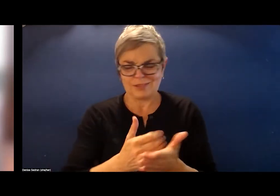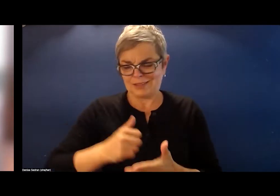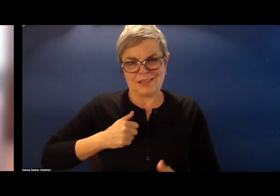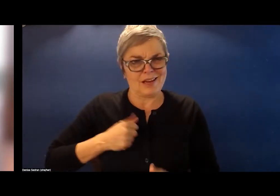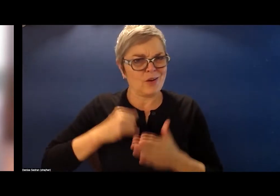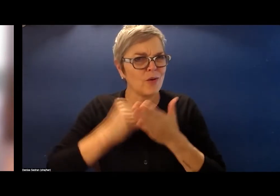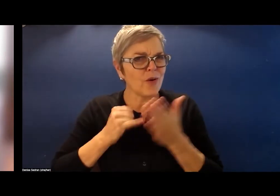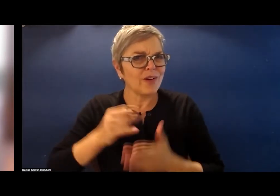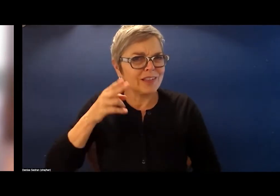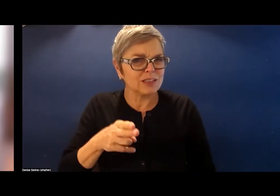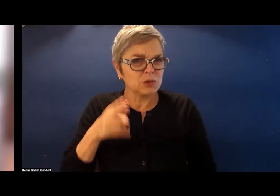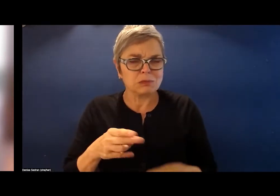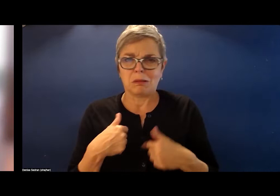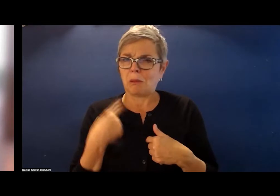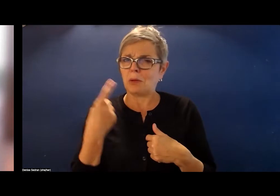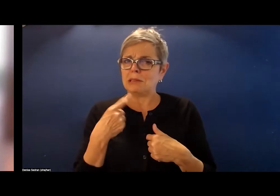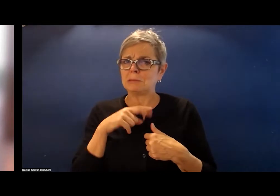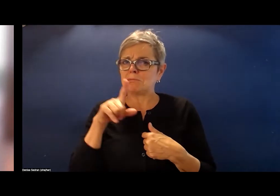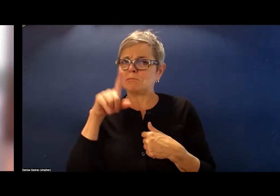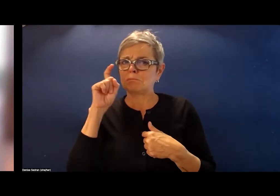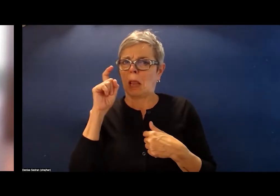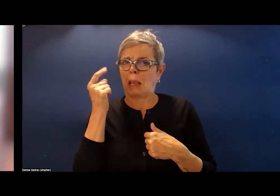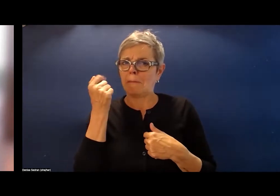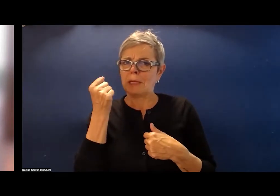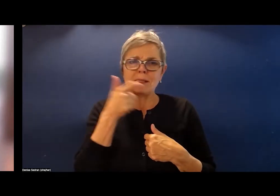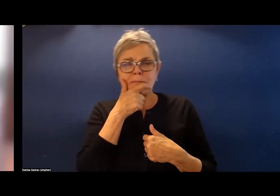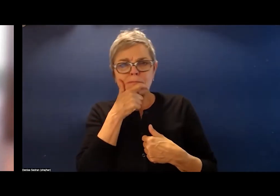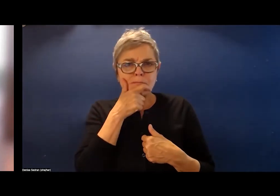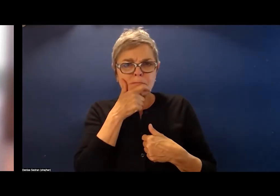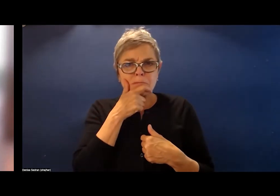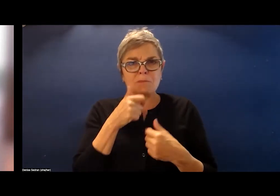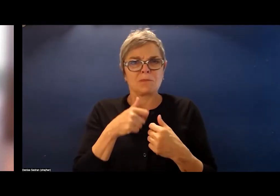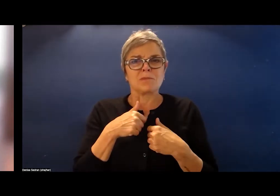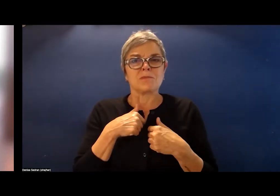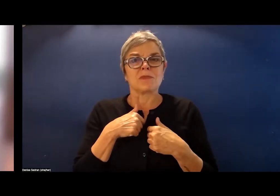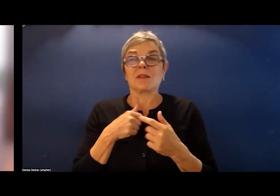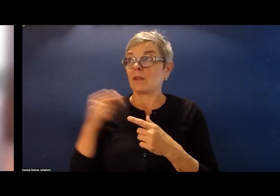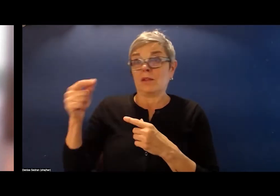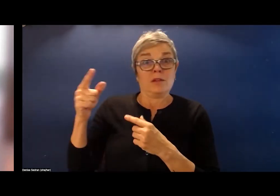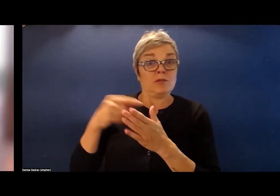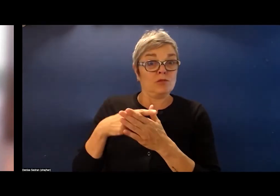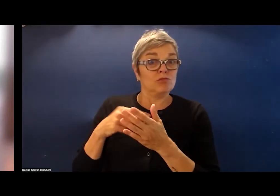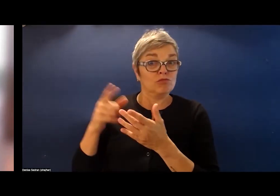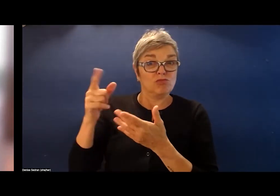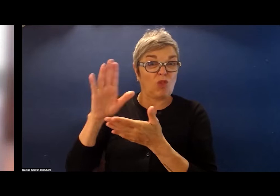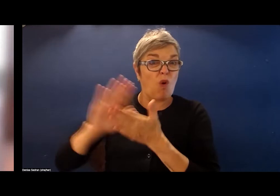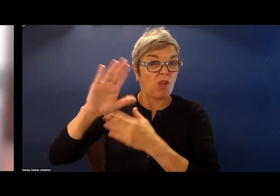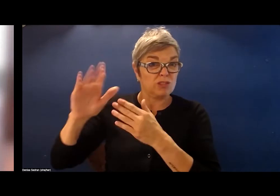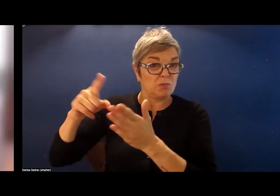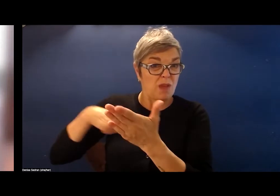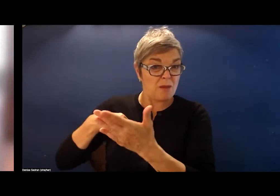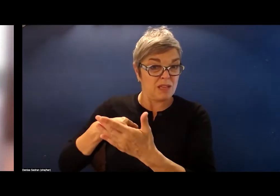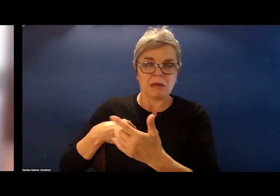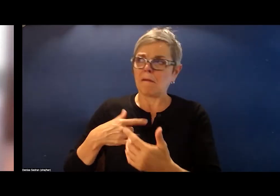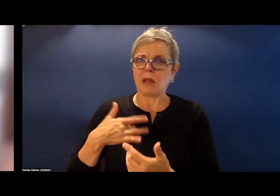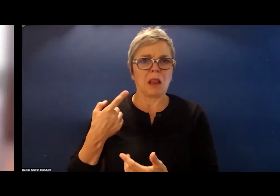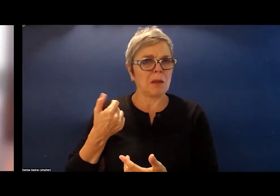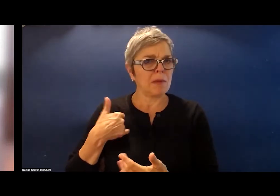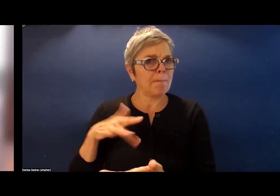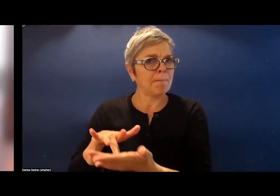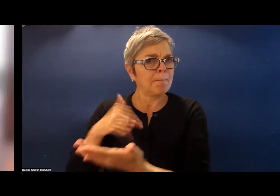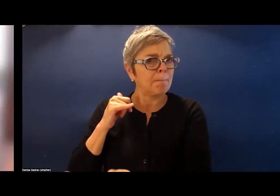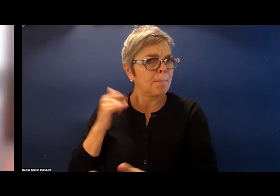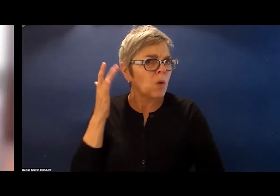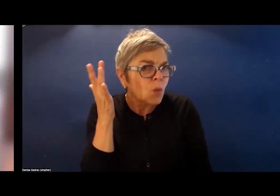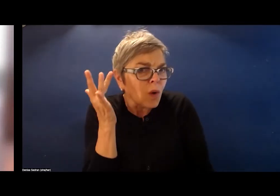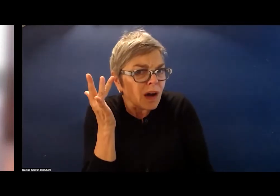And I always thought that I was cheating the institution of what they were paying me to do because I would go into the classroom